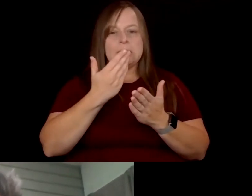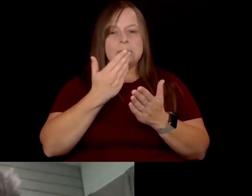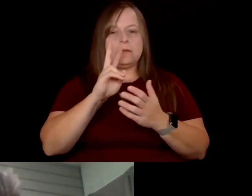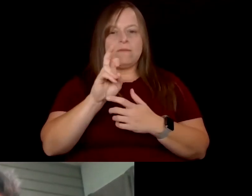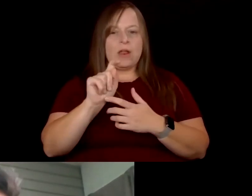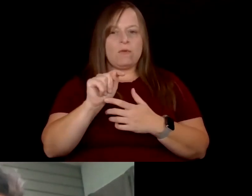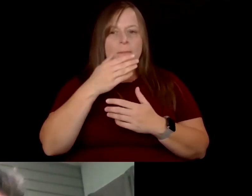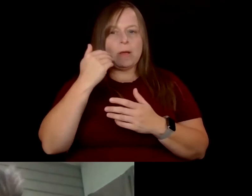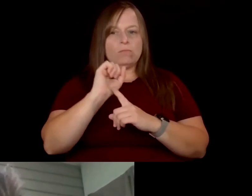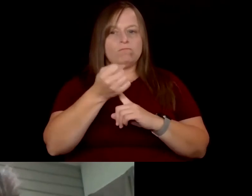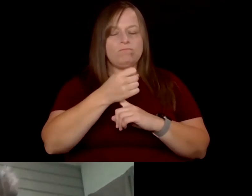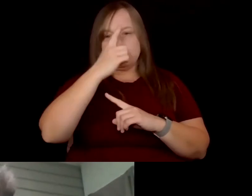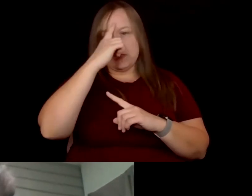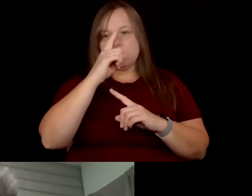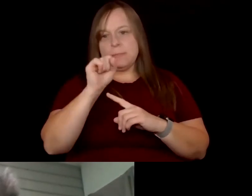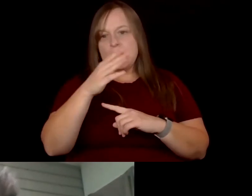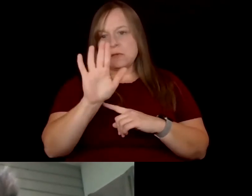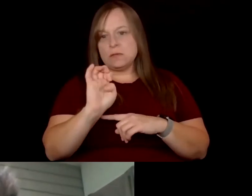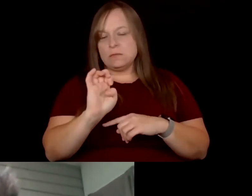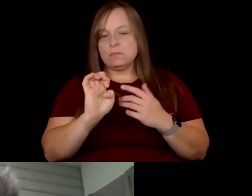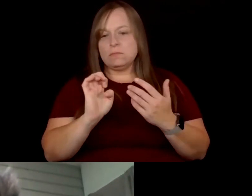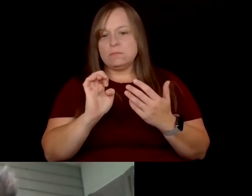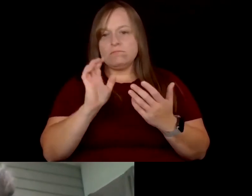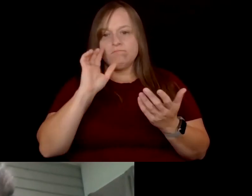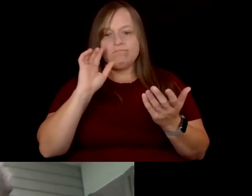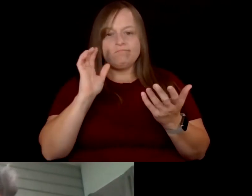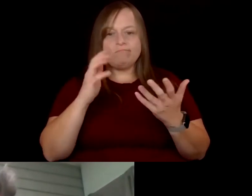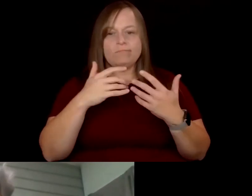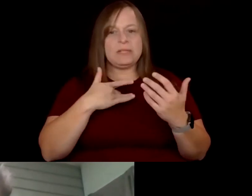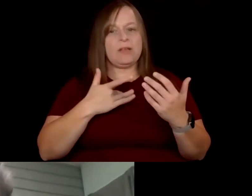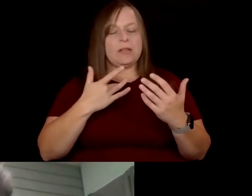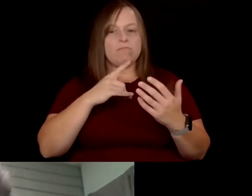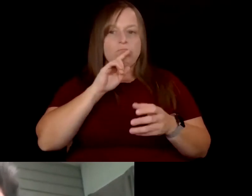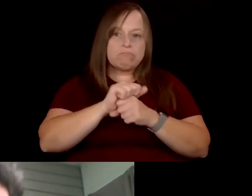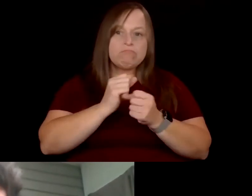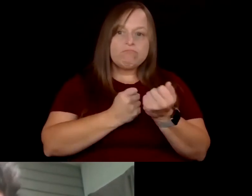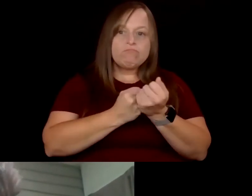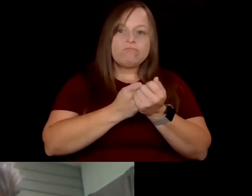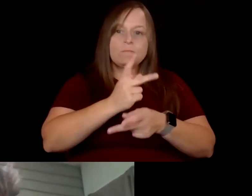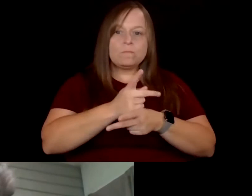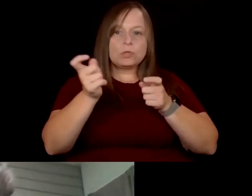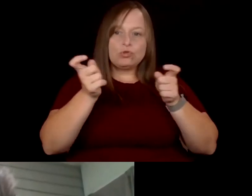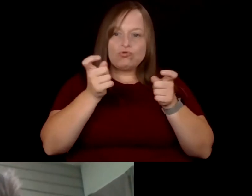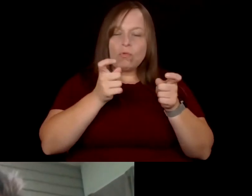in a better head space and a better feeling that somebody was taking control of the case